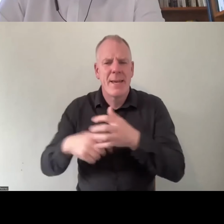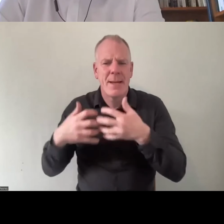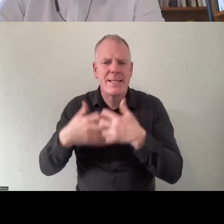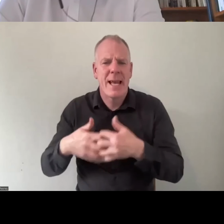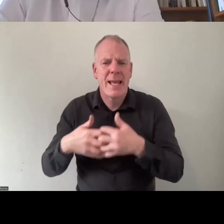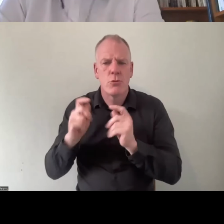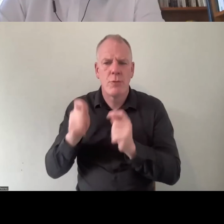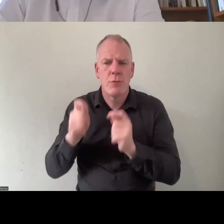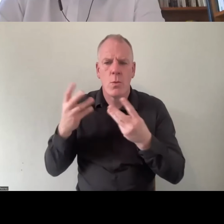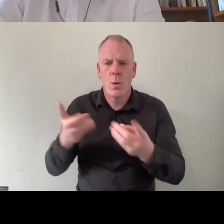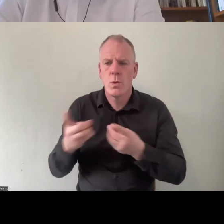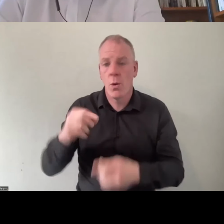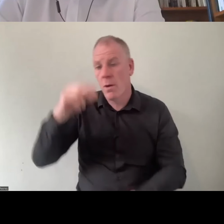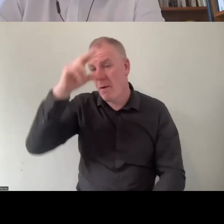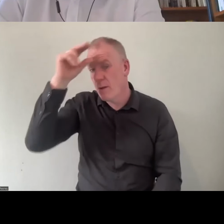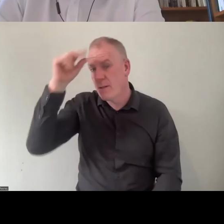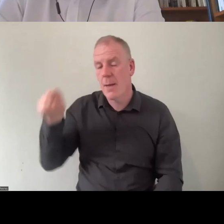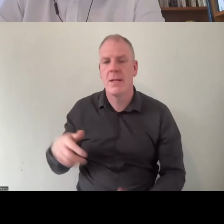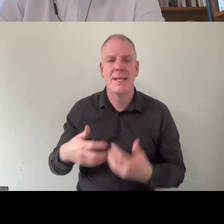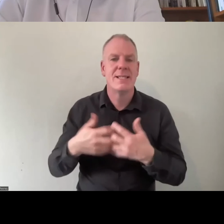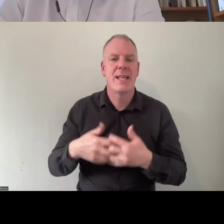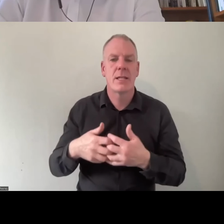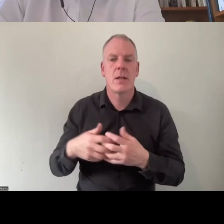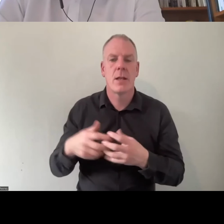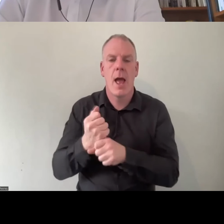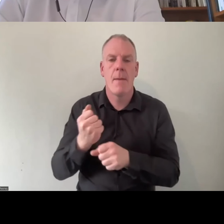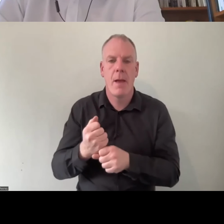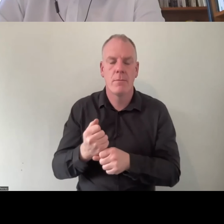that you might want to undertake as well, for example, technical training for your facilities managers